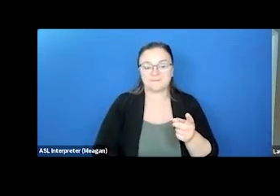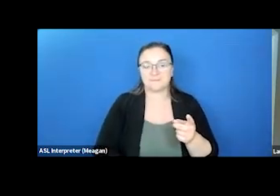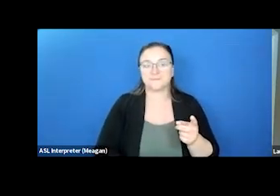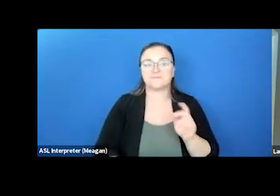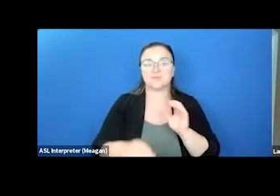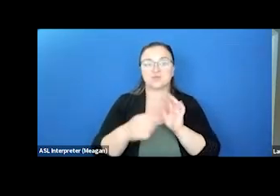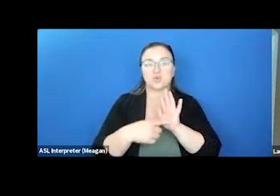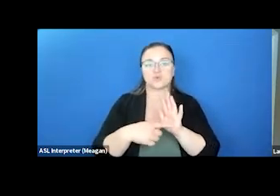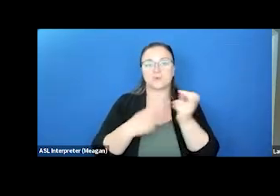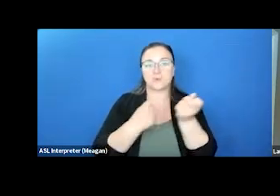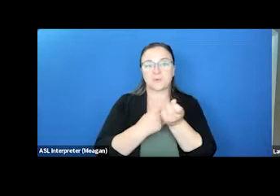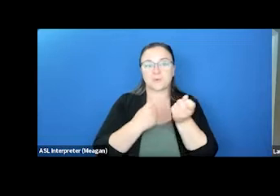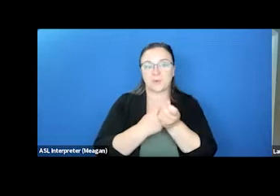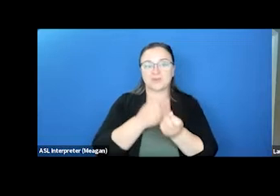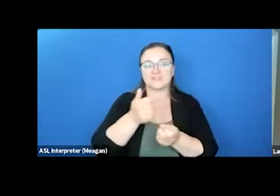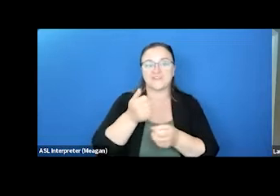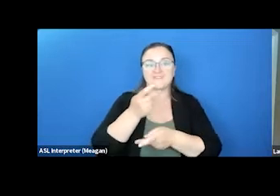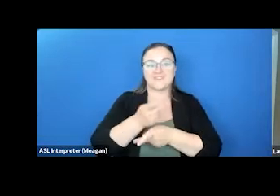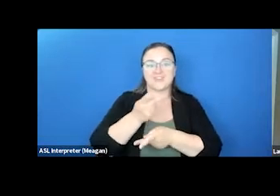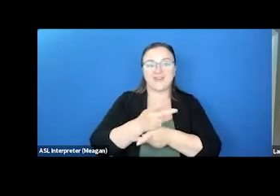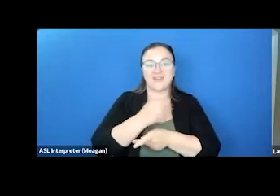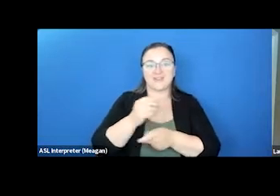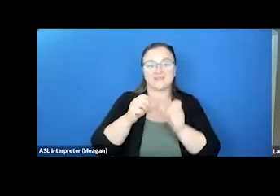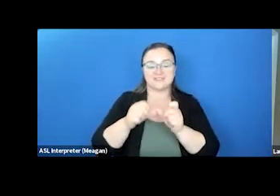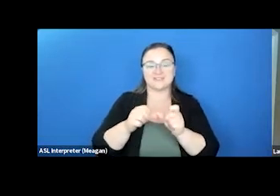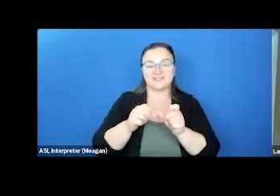self care and resilience among supervisees infographic.